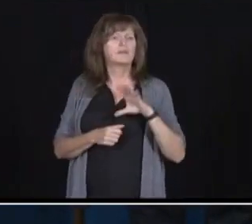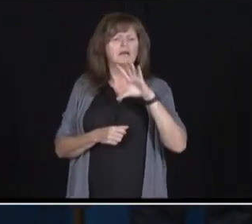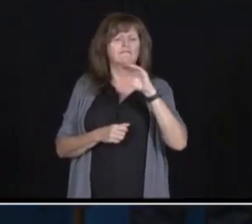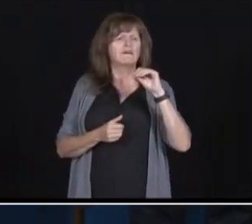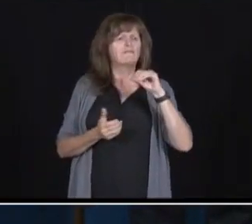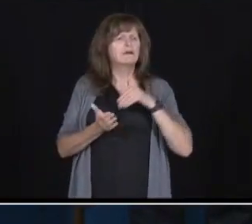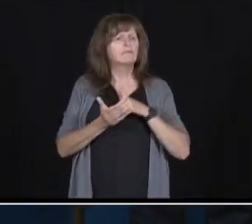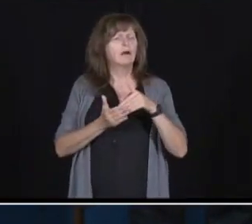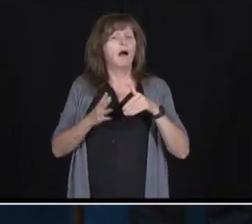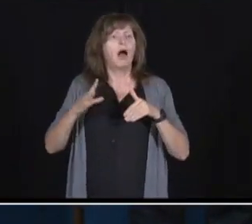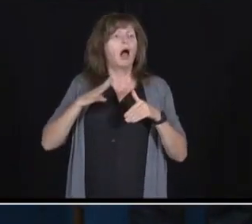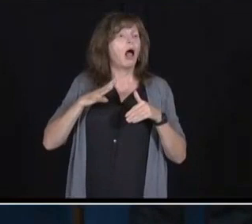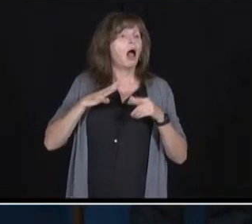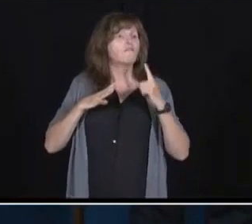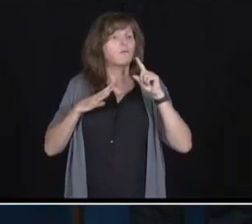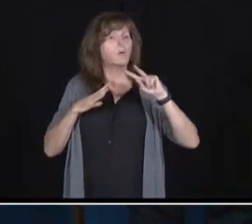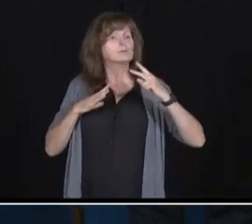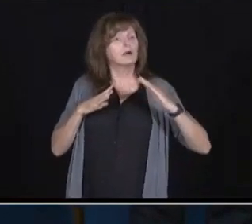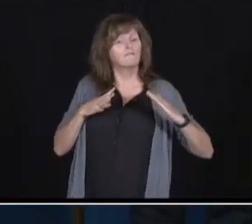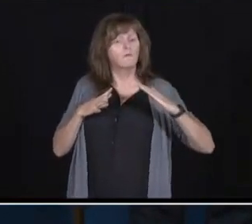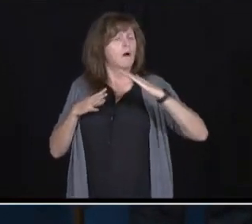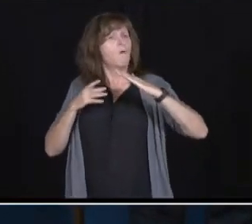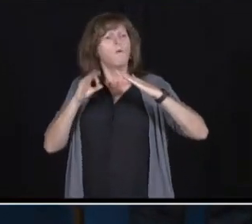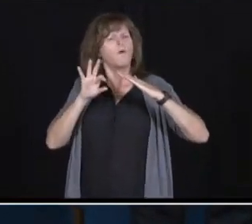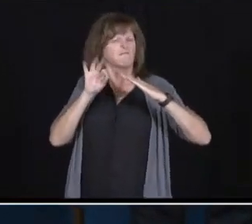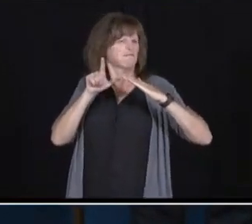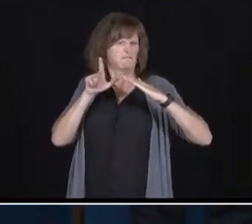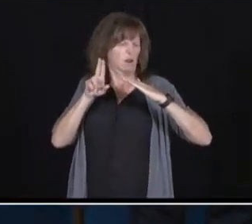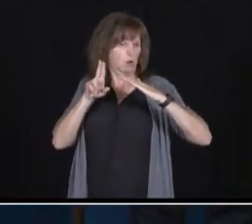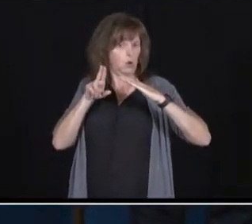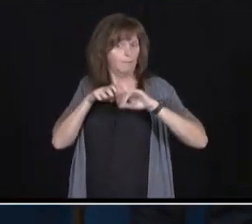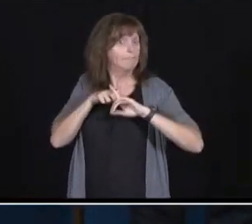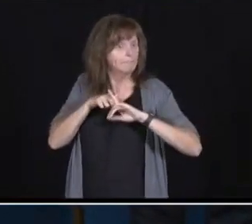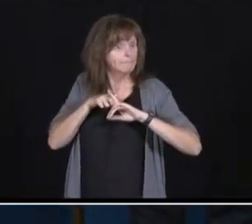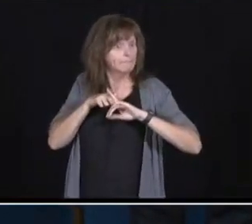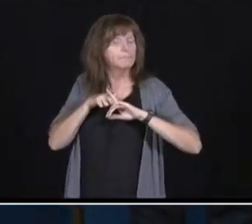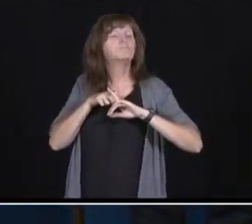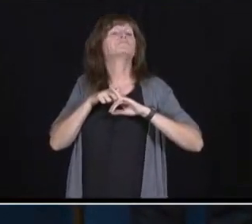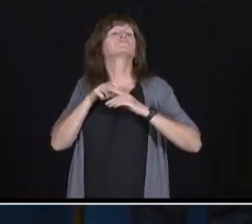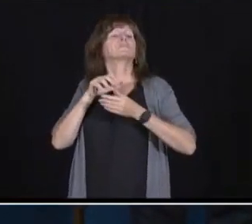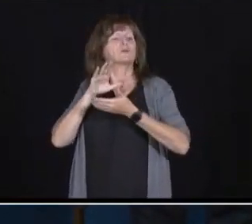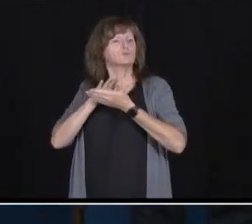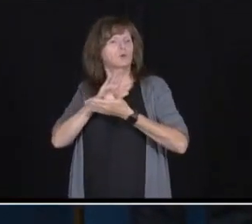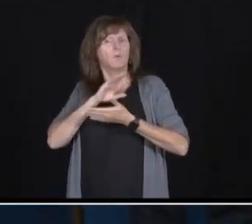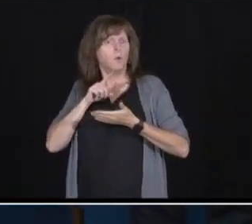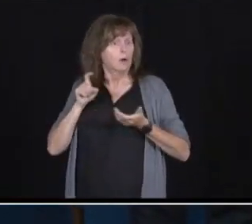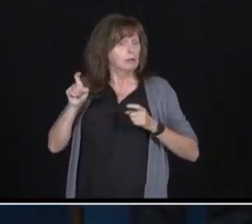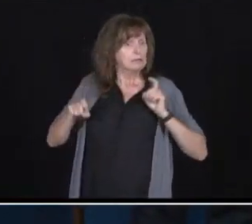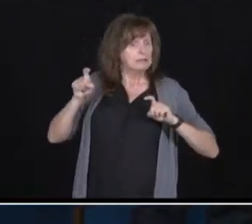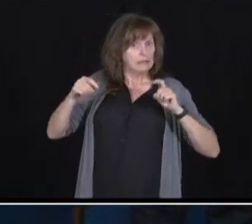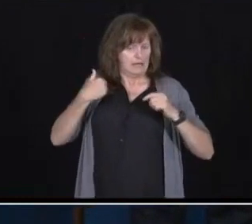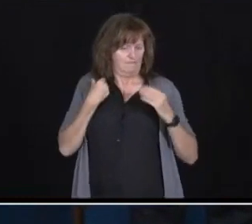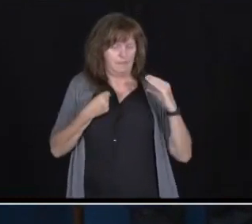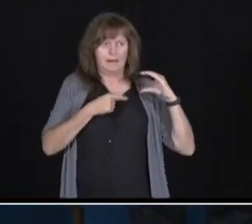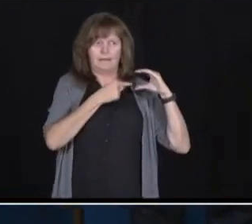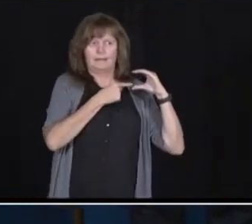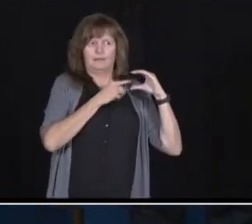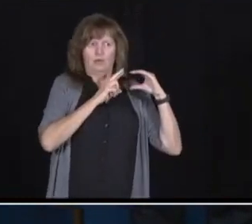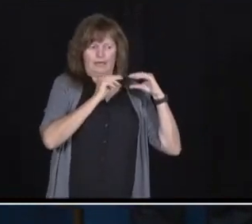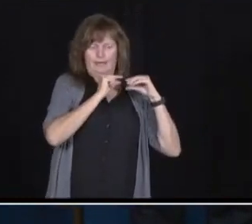that funding for school boards to use to respond to the emergency, 30 million more for PPE as the premier mention. Another 70 million for teachers.